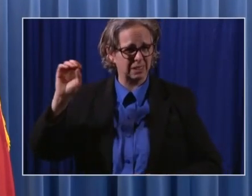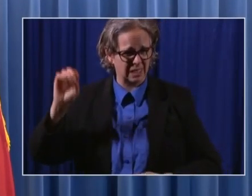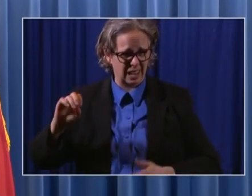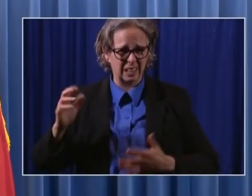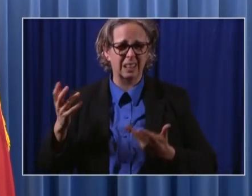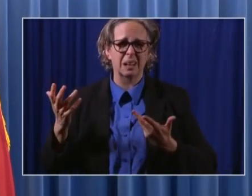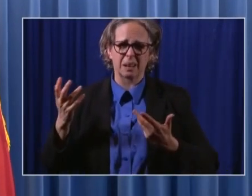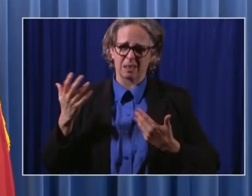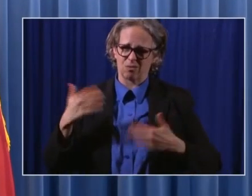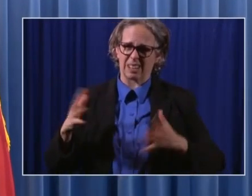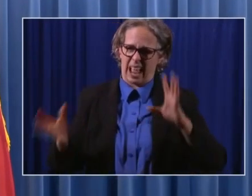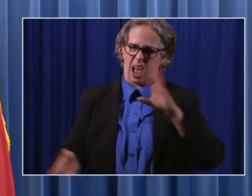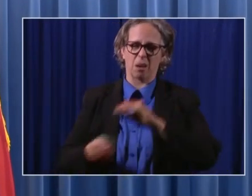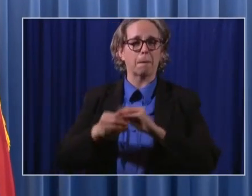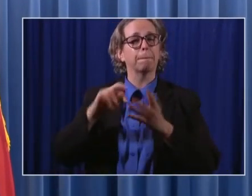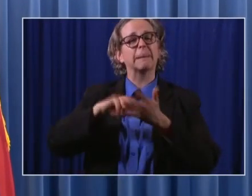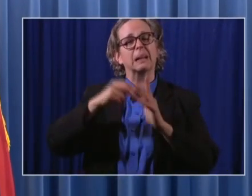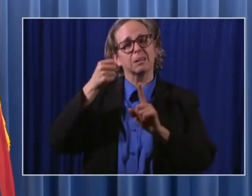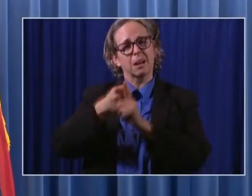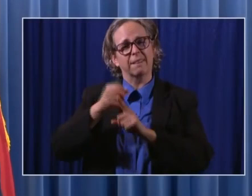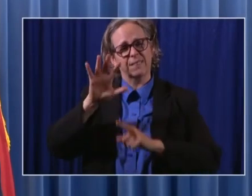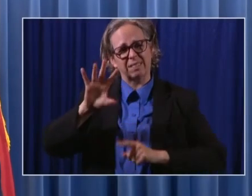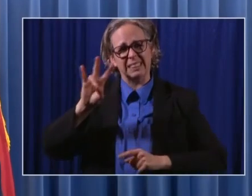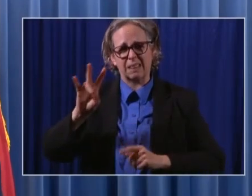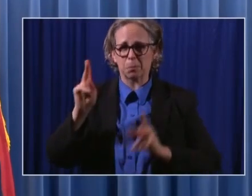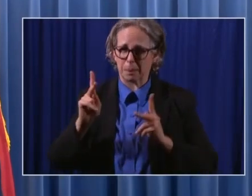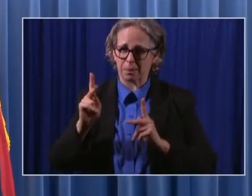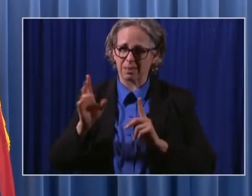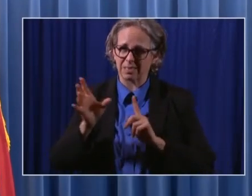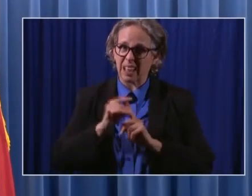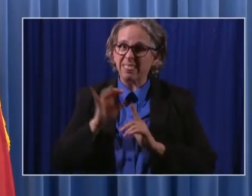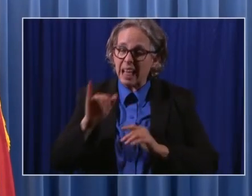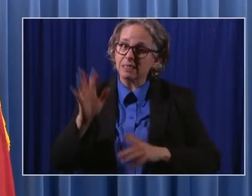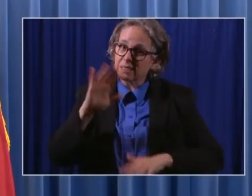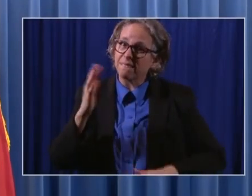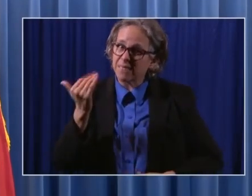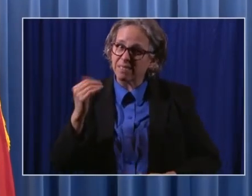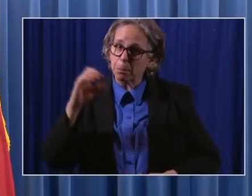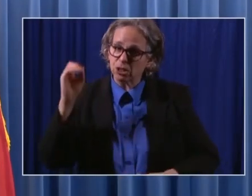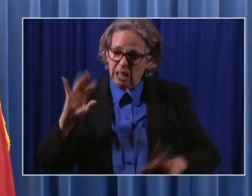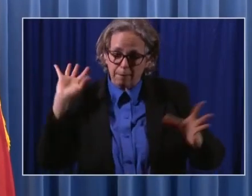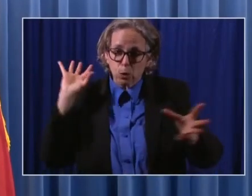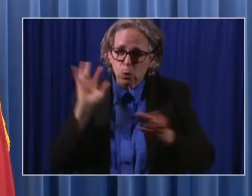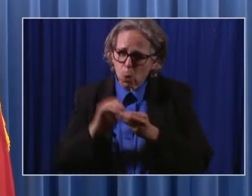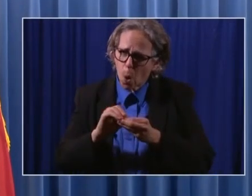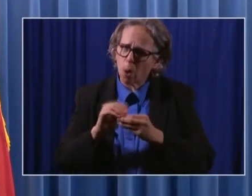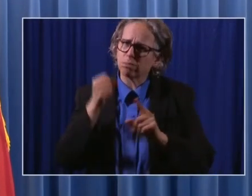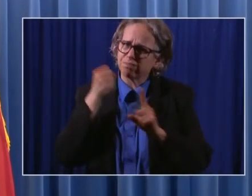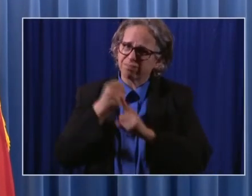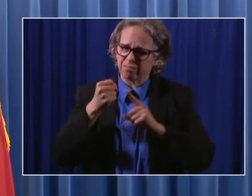TWO WEEKS. MARION COUNTY HAS HAD 57 CORONAVIRUS CASES IDENTIFIED DURING THE PAST TWO WEEKS,